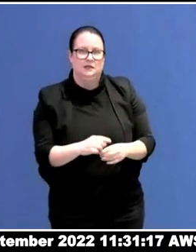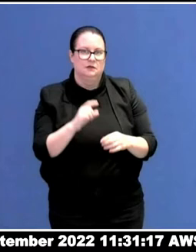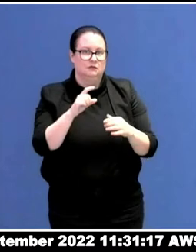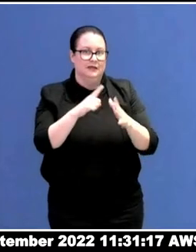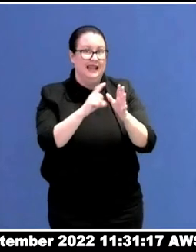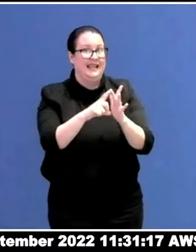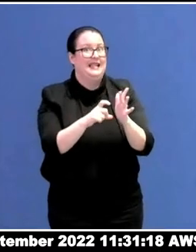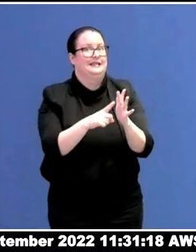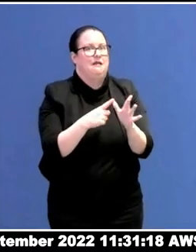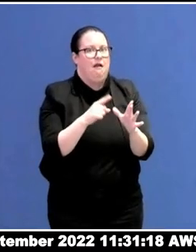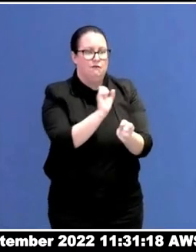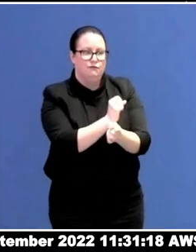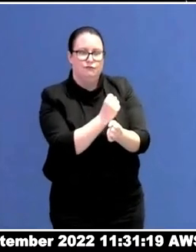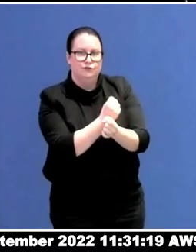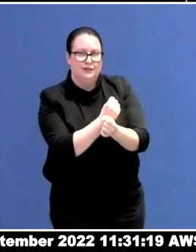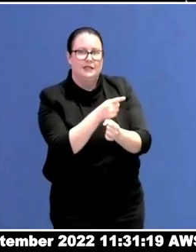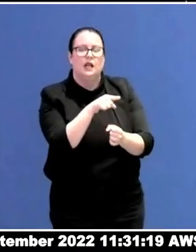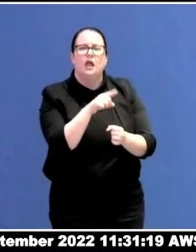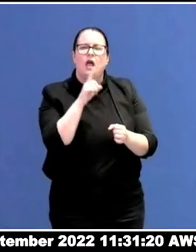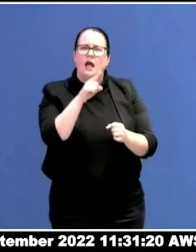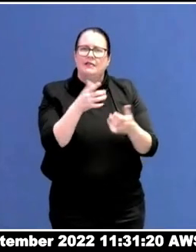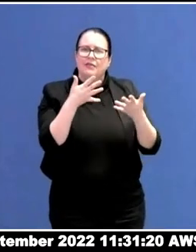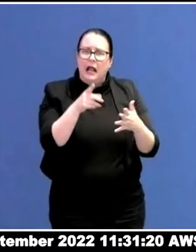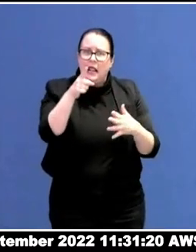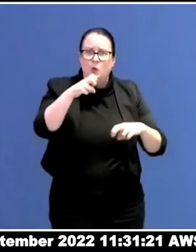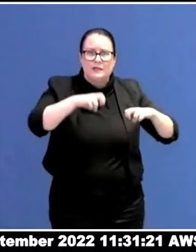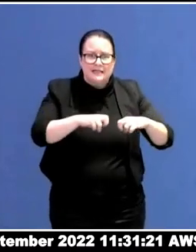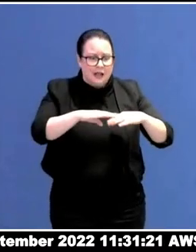For example, in terms of flexibility, sitting on the ground, or whatever - you